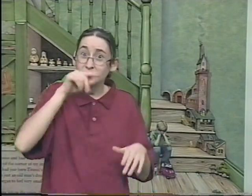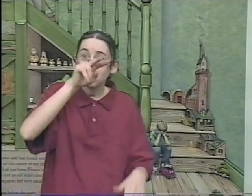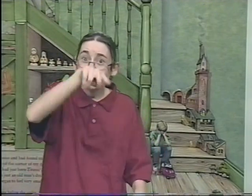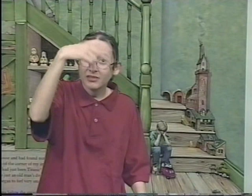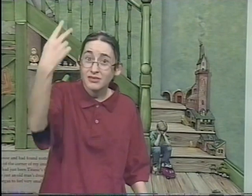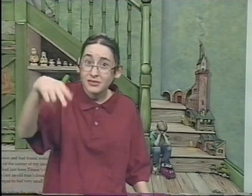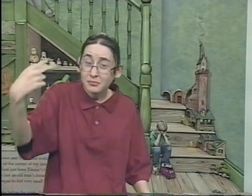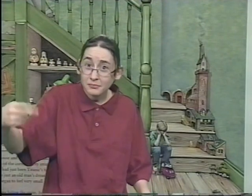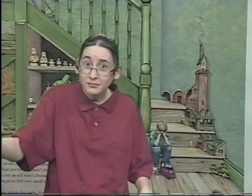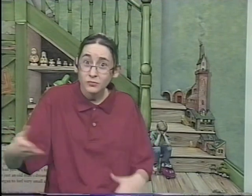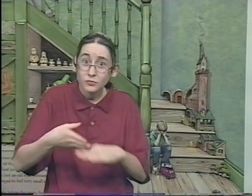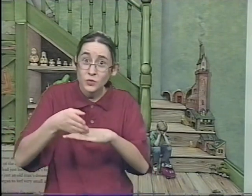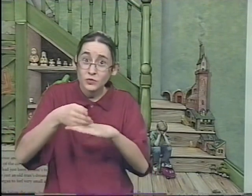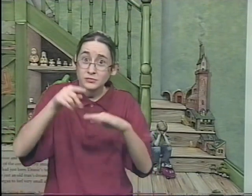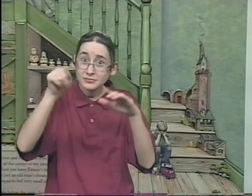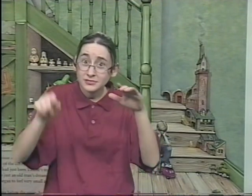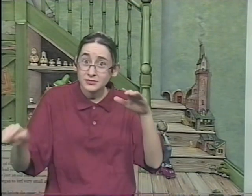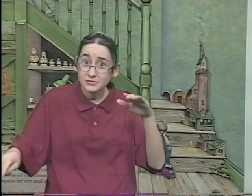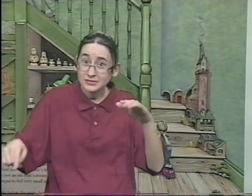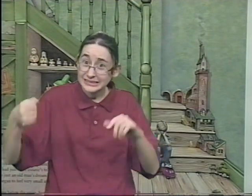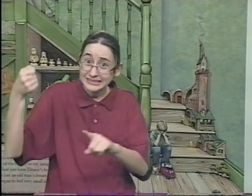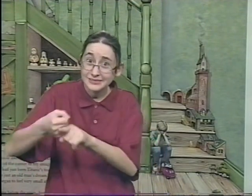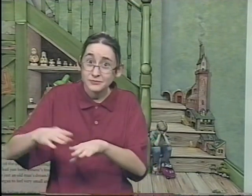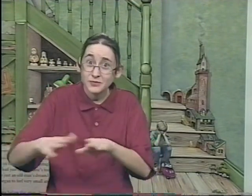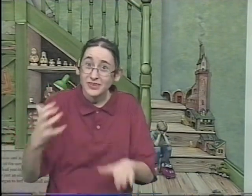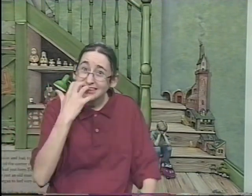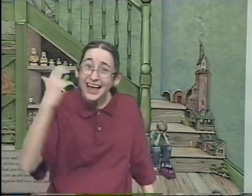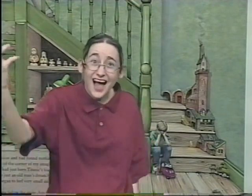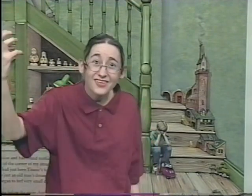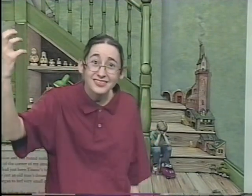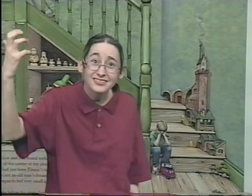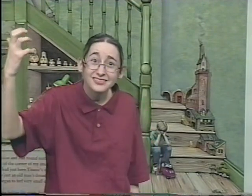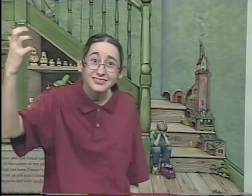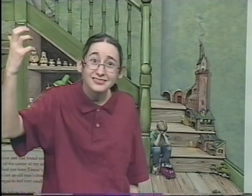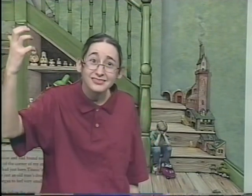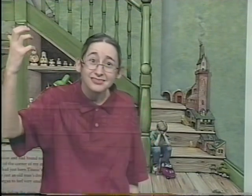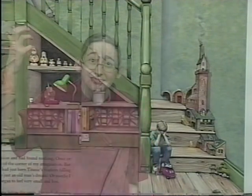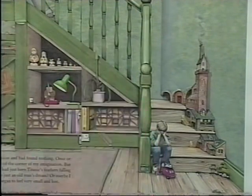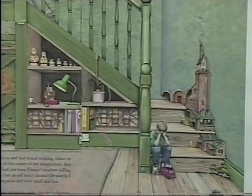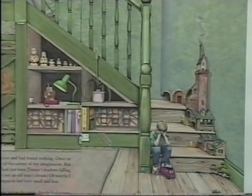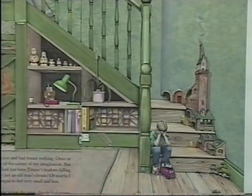that he could no longer fly. He fell head over hills down the wooden steps and